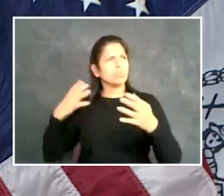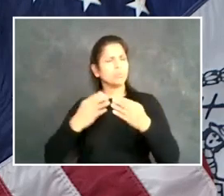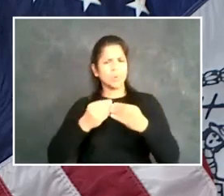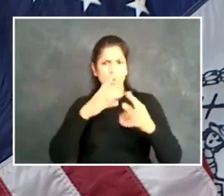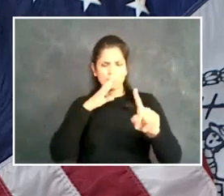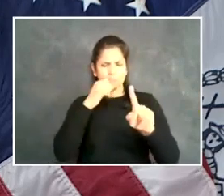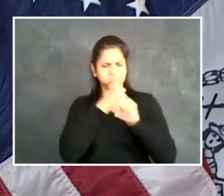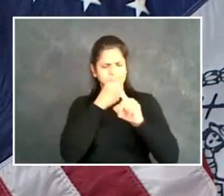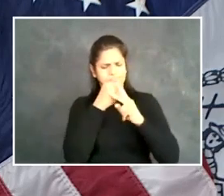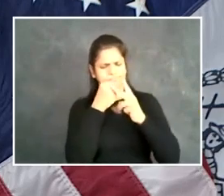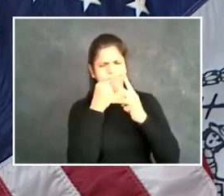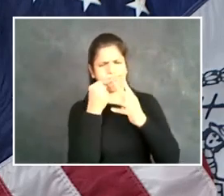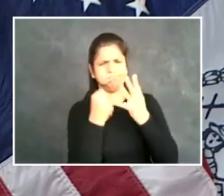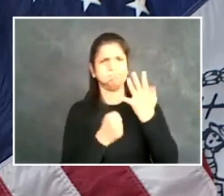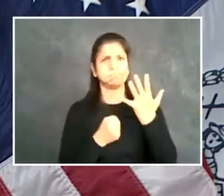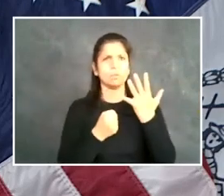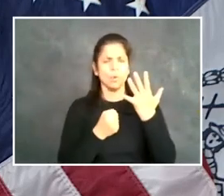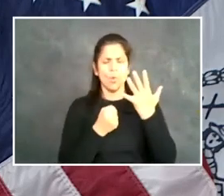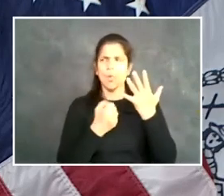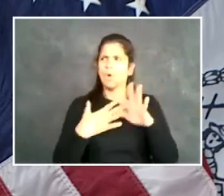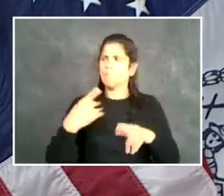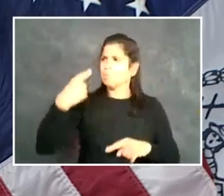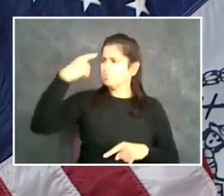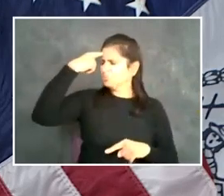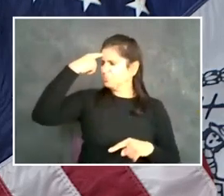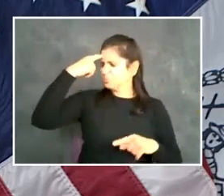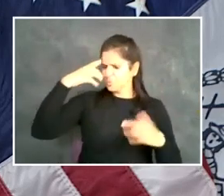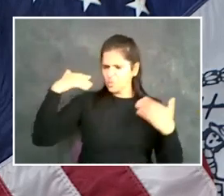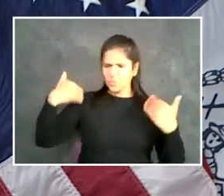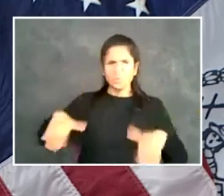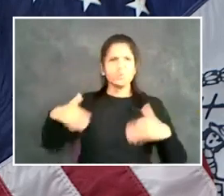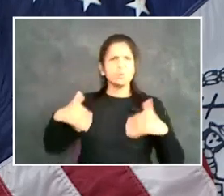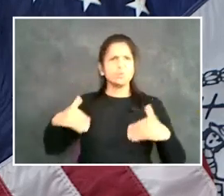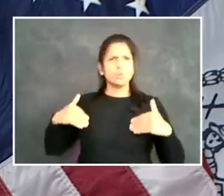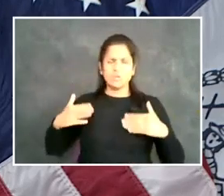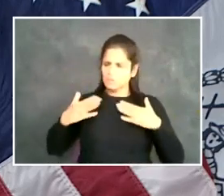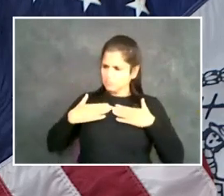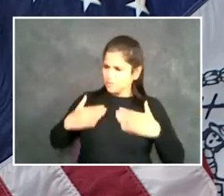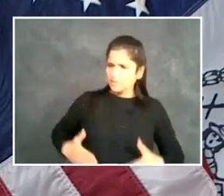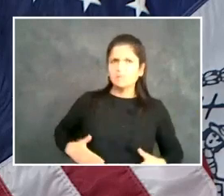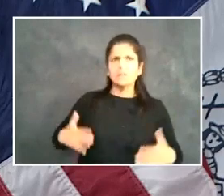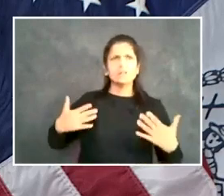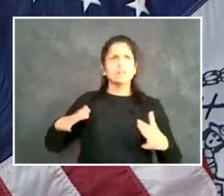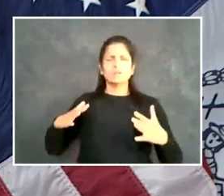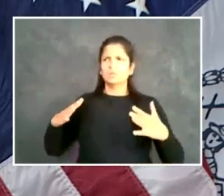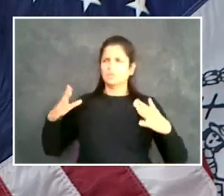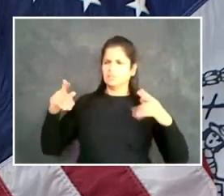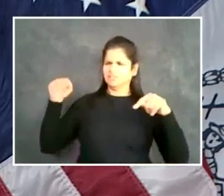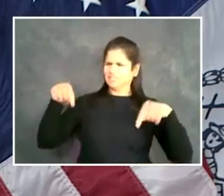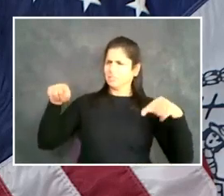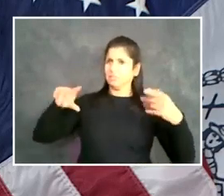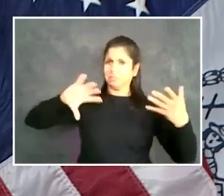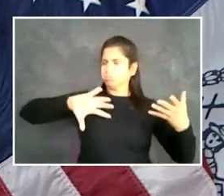THIS IS IN SOME WAYS PROBABLY GOING TO BE THE HARDEST TO MAKE SENSE OF, AS WE ALWAYS SAY, IT'S DIFFERENT THAN THE